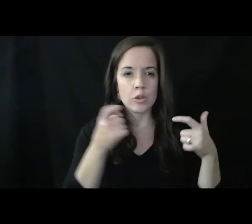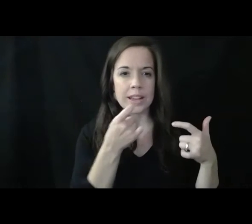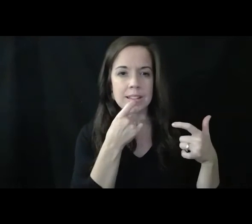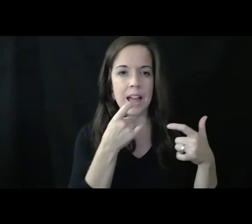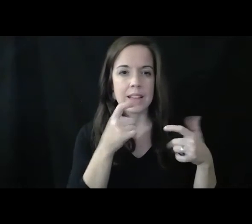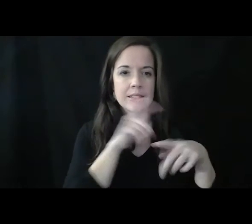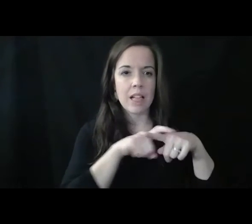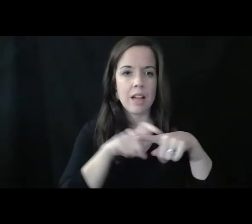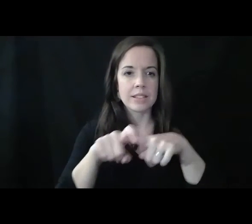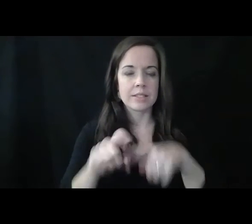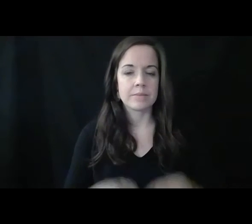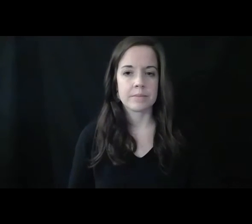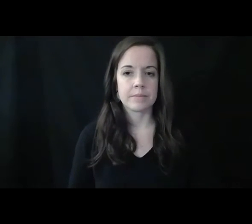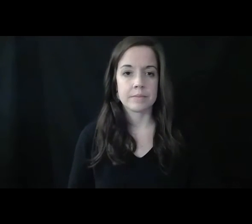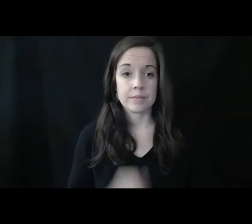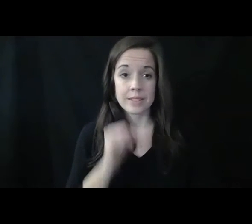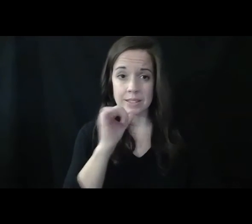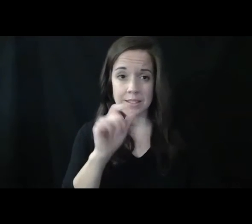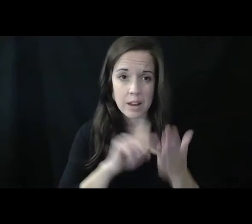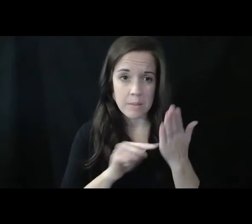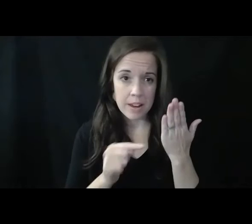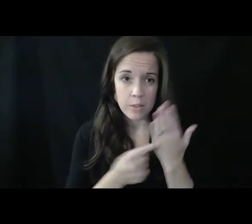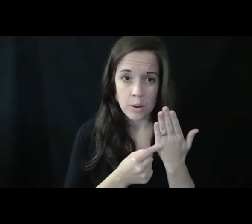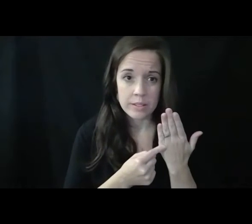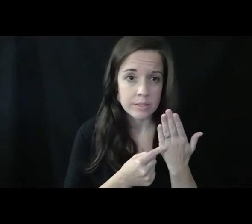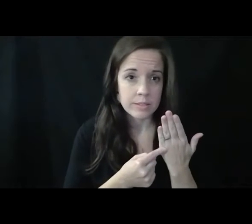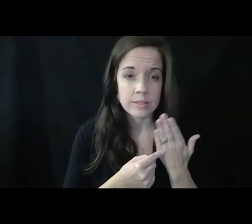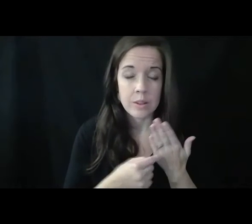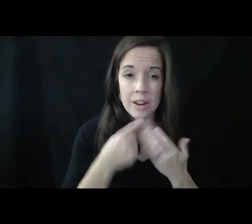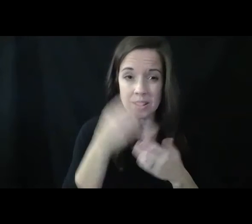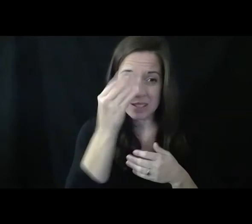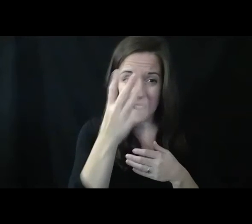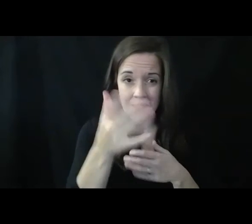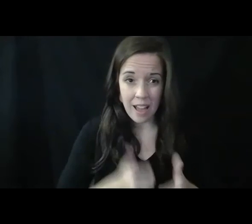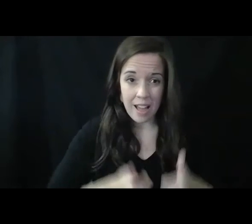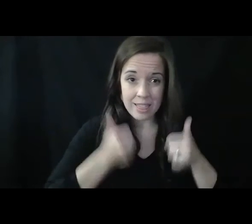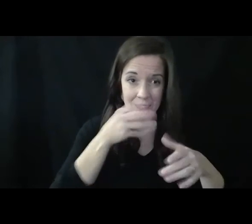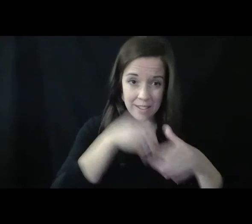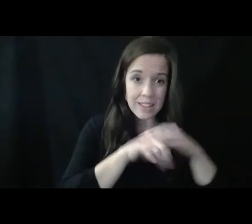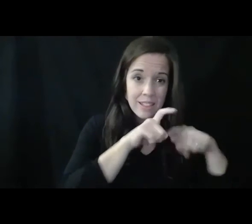This is not a metaphor: when I say that I lived in the closet it’s because I lived in the closet.